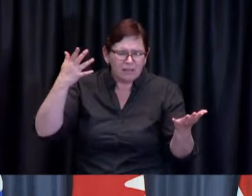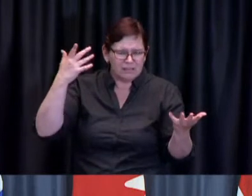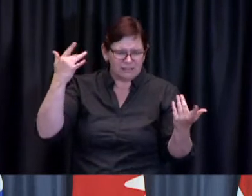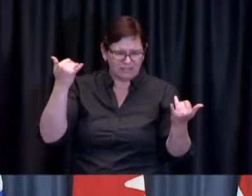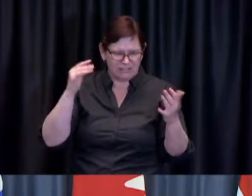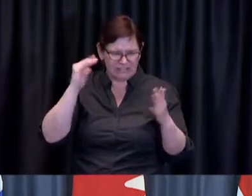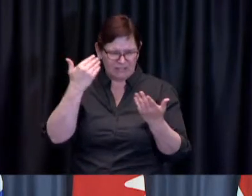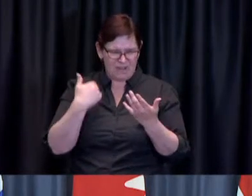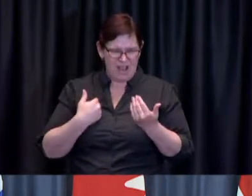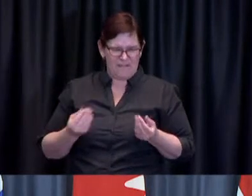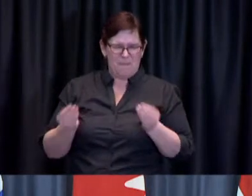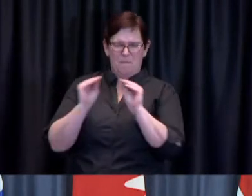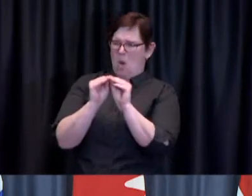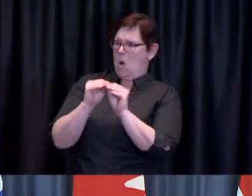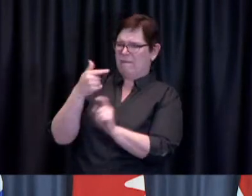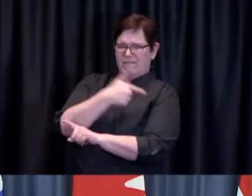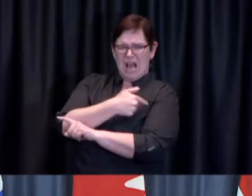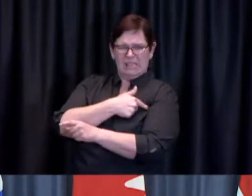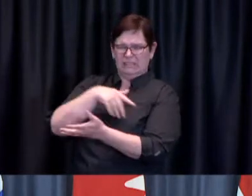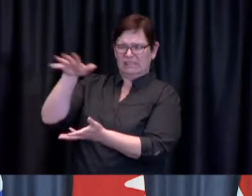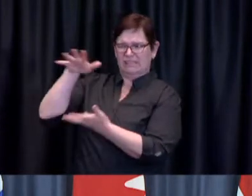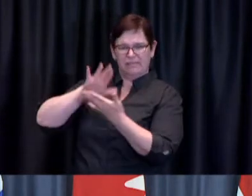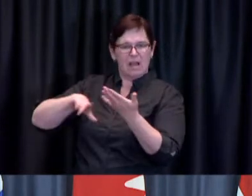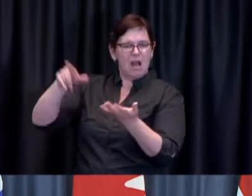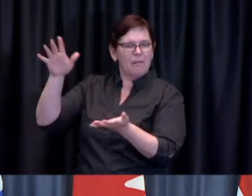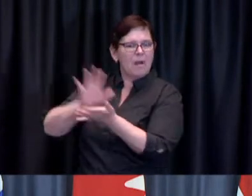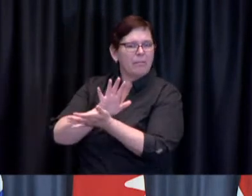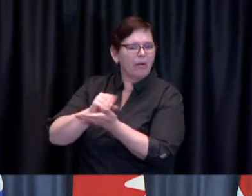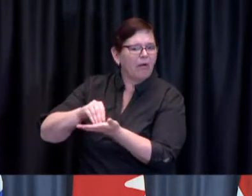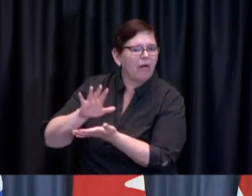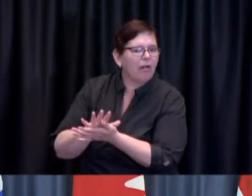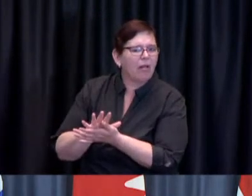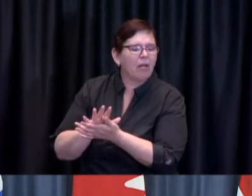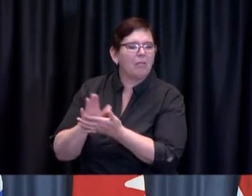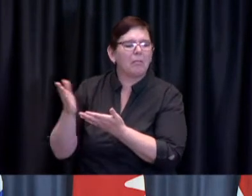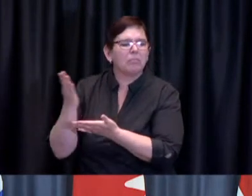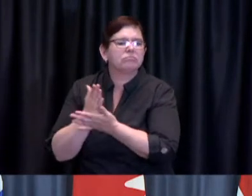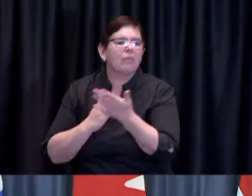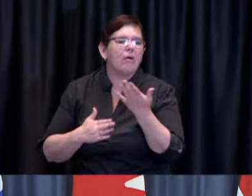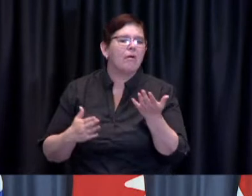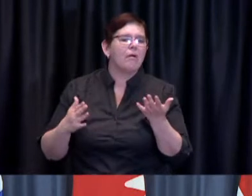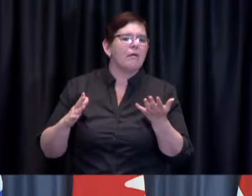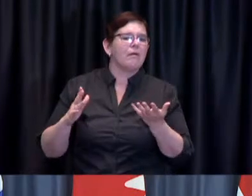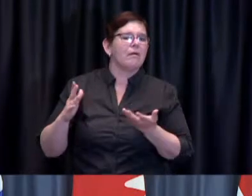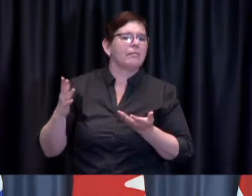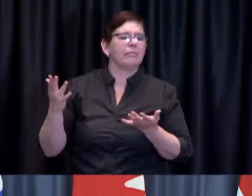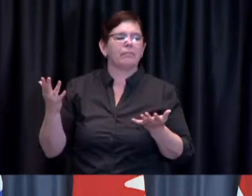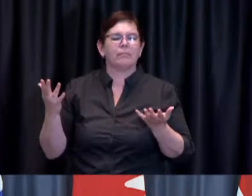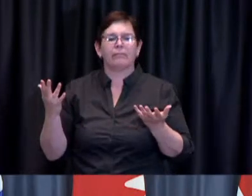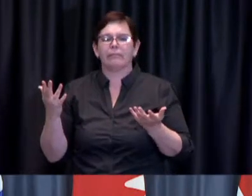about um because some people including potentially a huge number of snowbirds have been immunized in